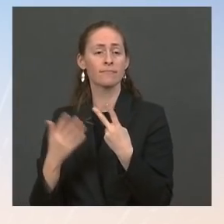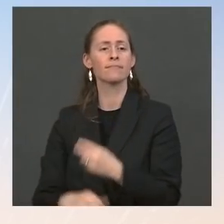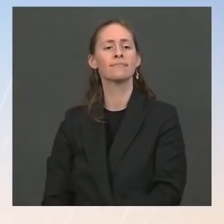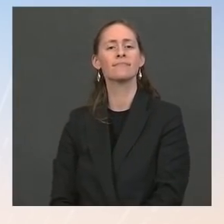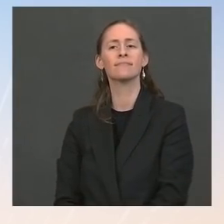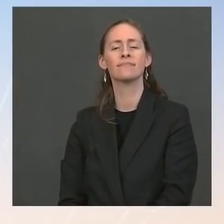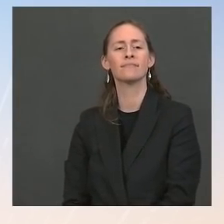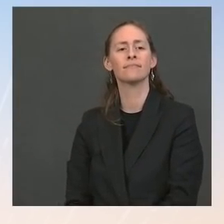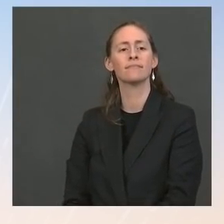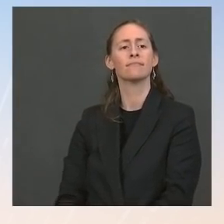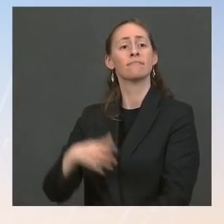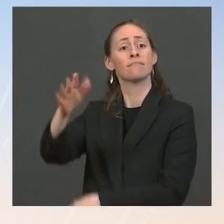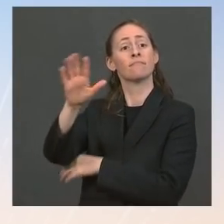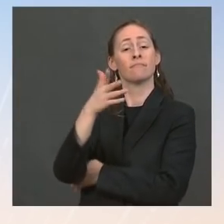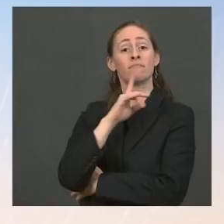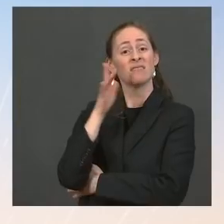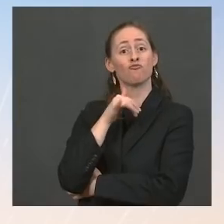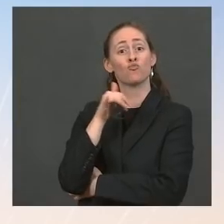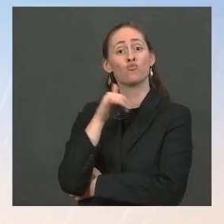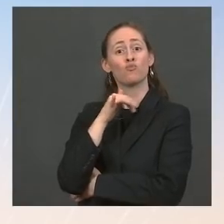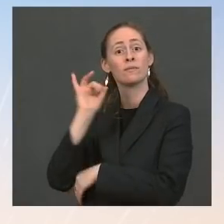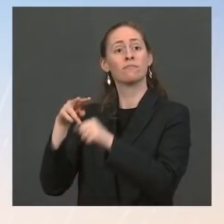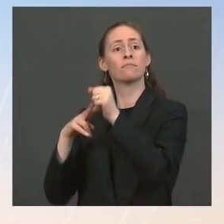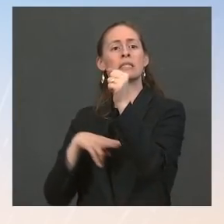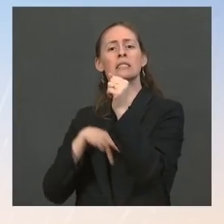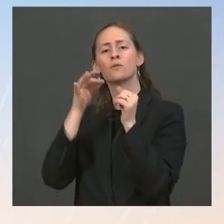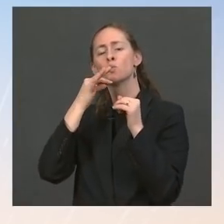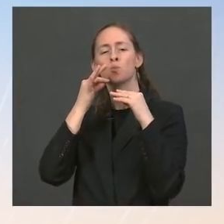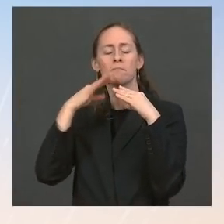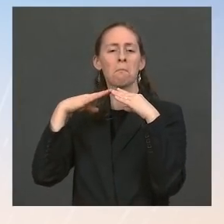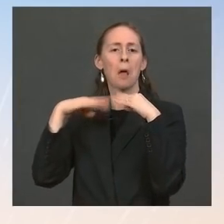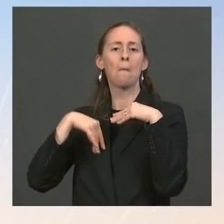that needs to be repaired. And he is -- it's an opportunity to highlight